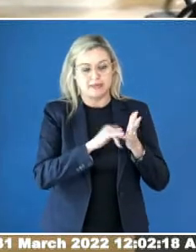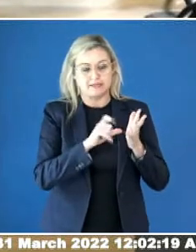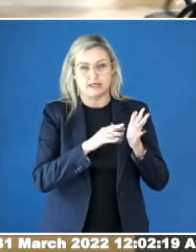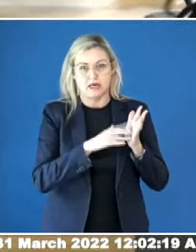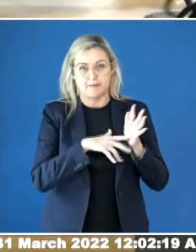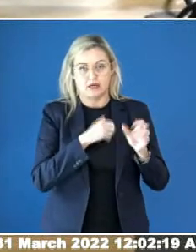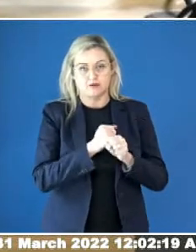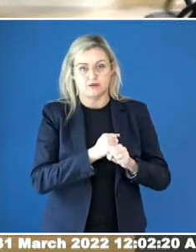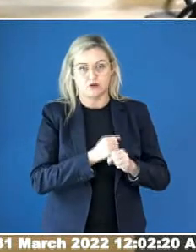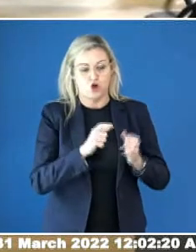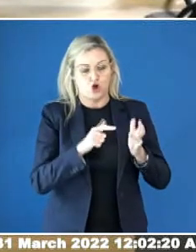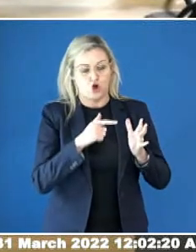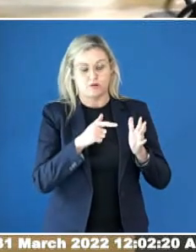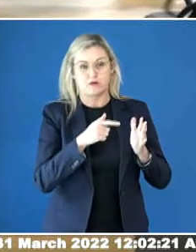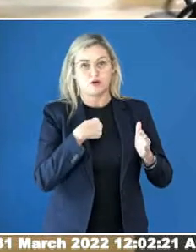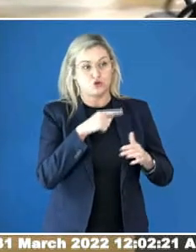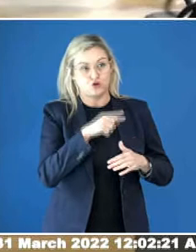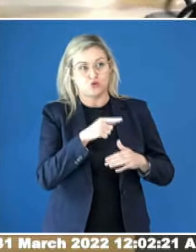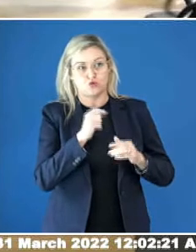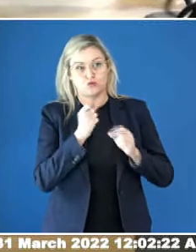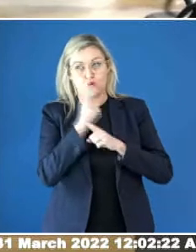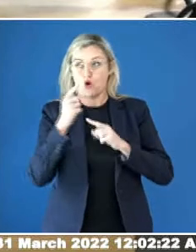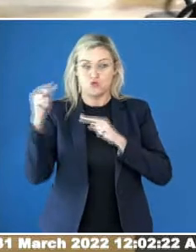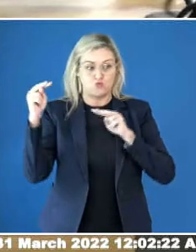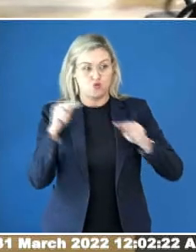Ms Cumming, you have given a statement -- Sorry.